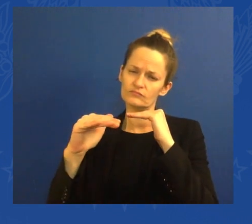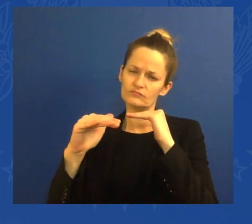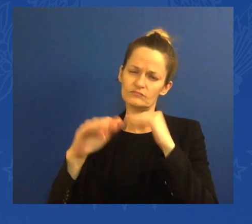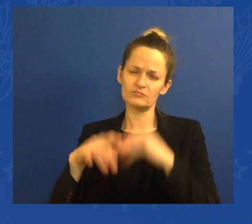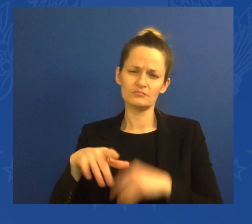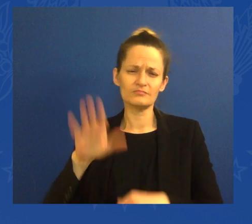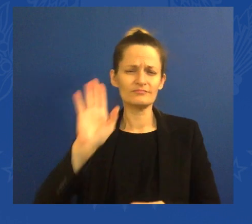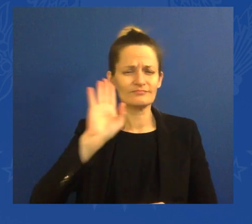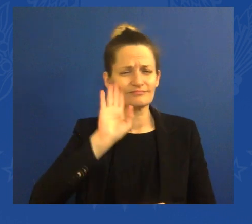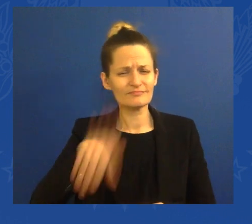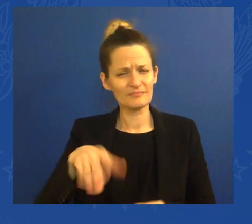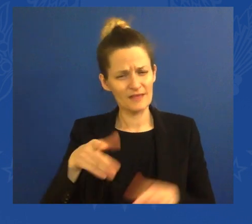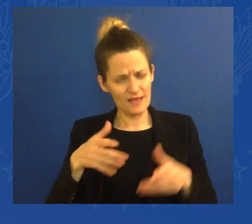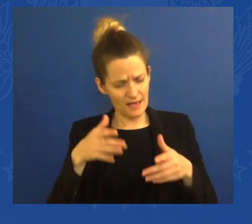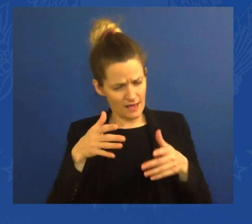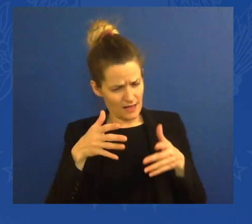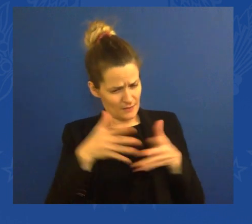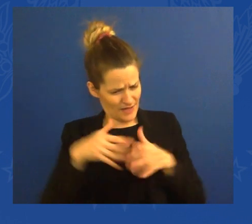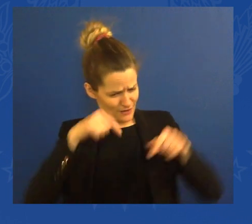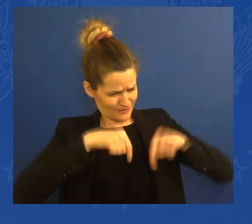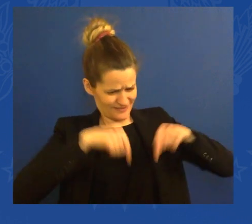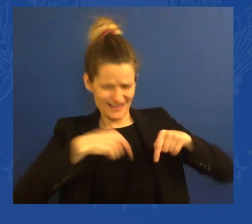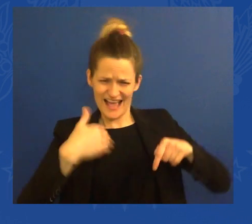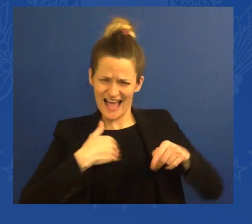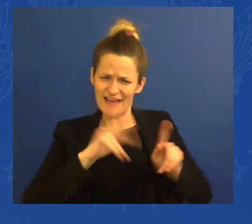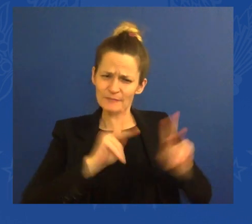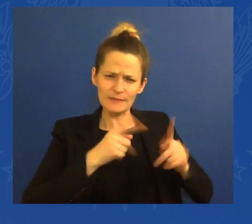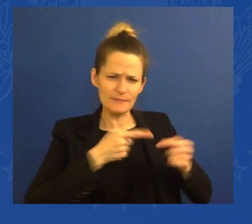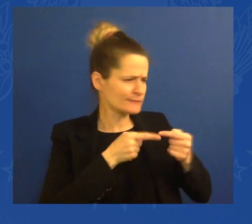how to rally the world when tyrants reach for power.